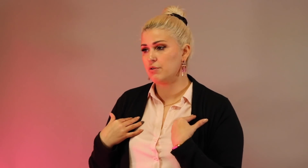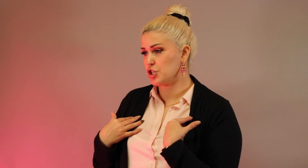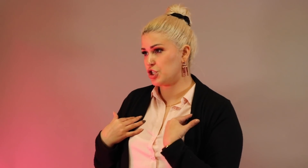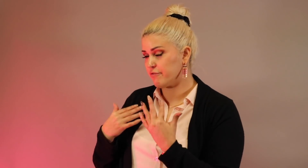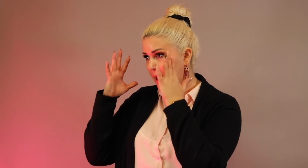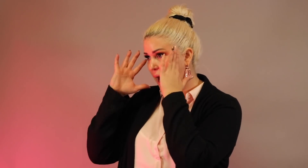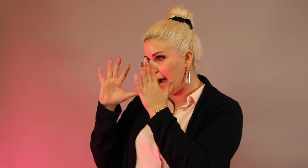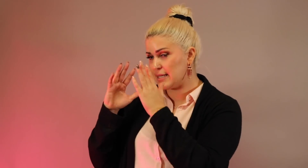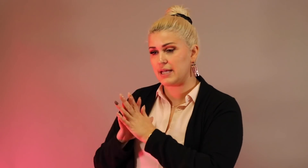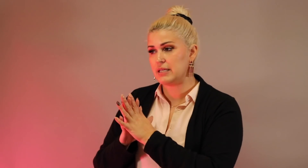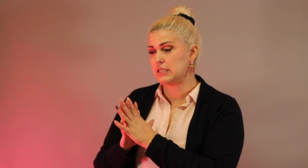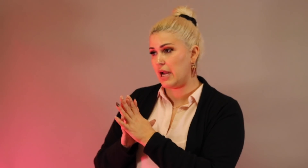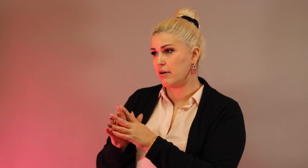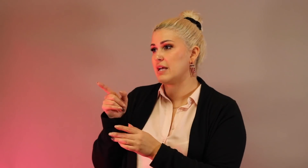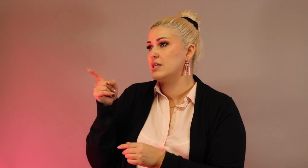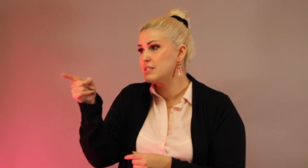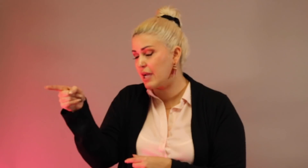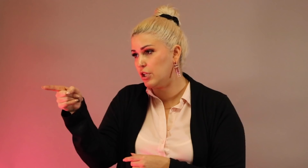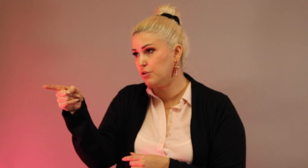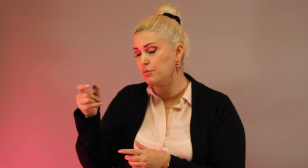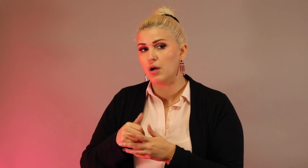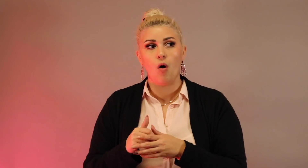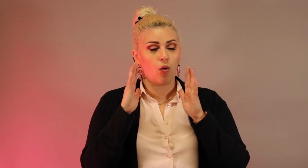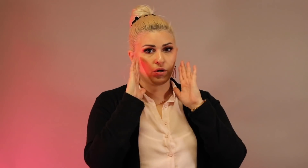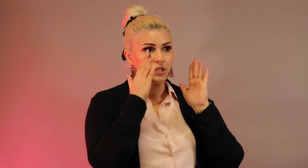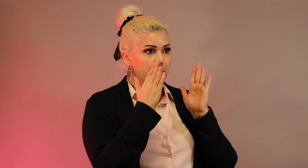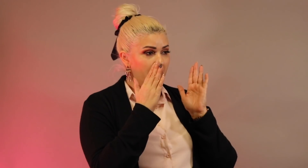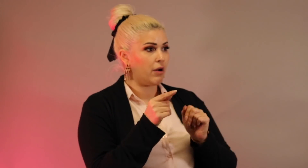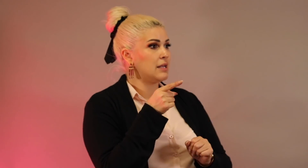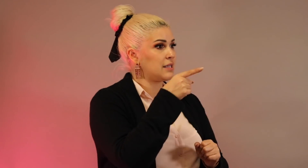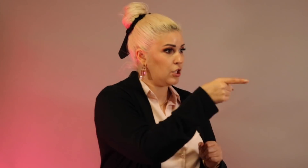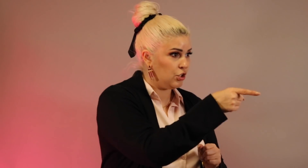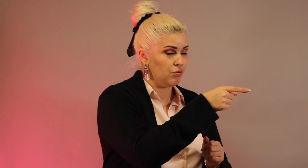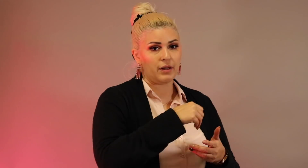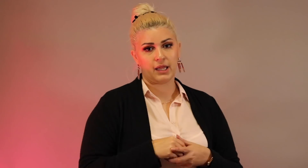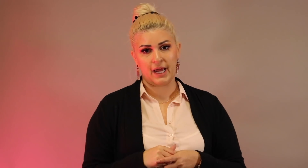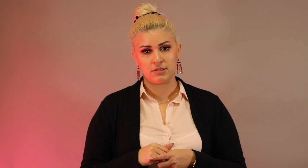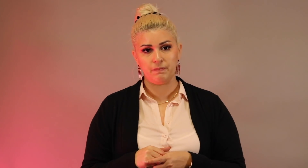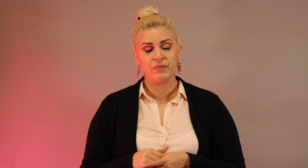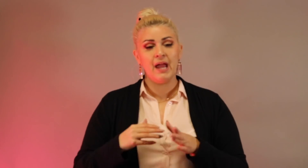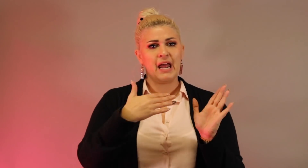I would just shift my eye sight to Terrence and then sign you or to Mary and sign you like that.